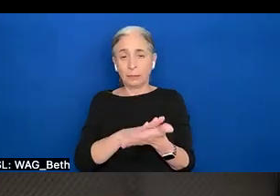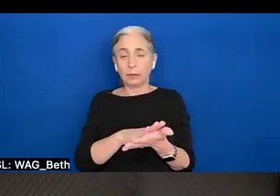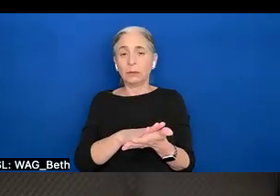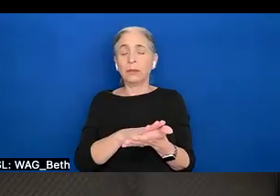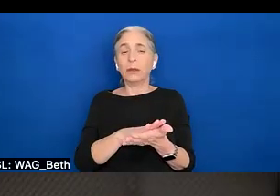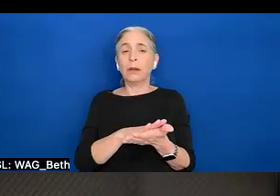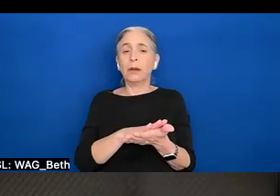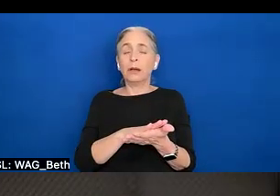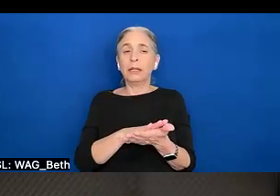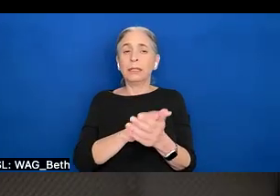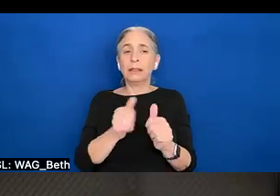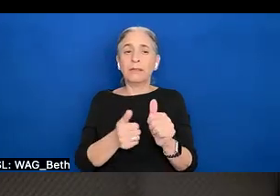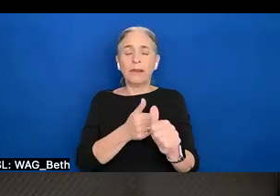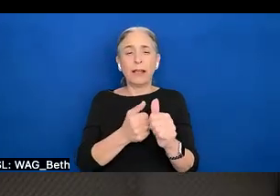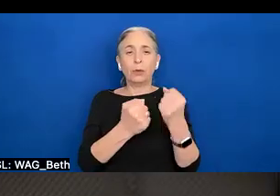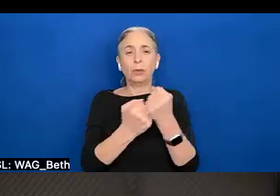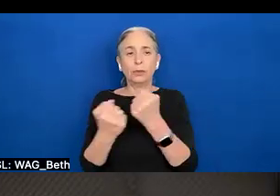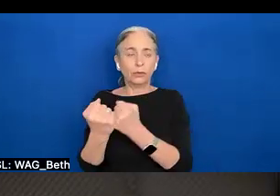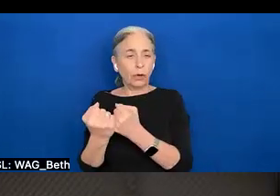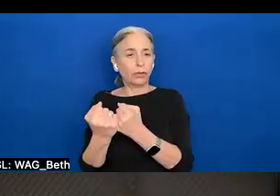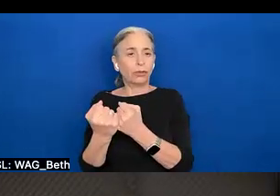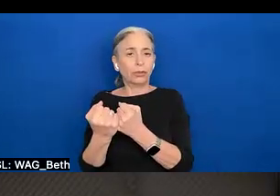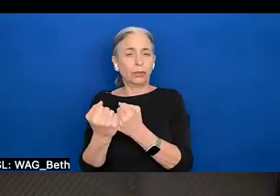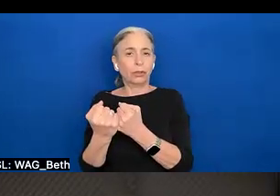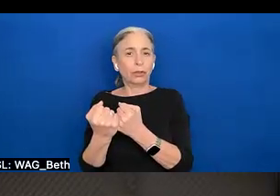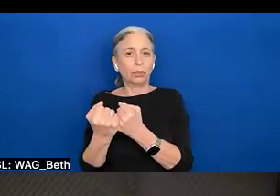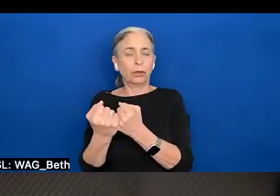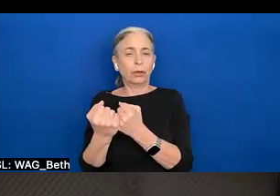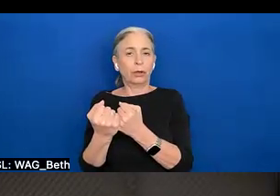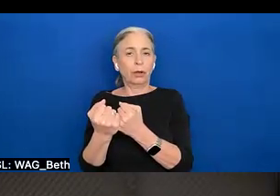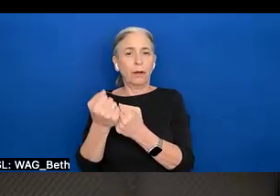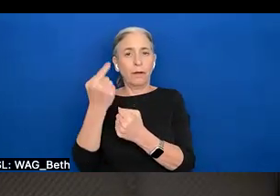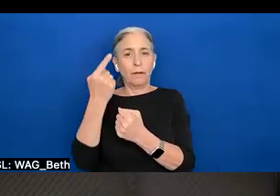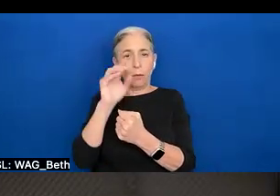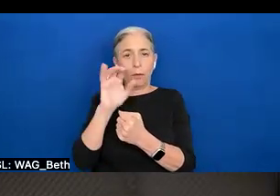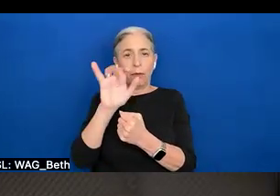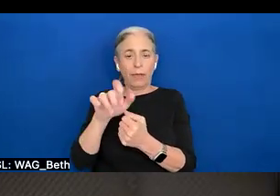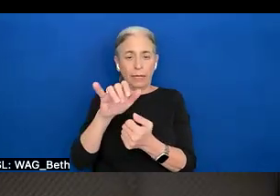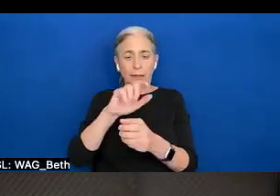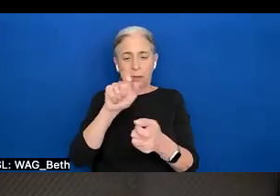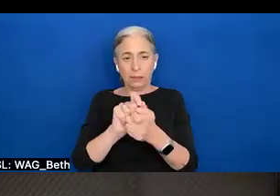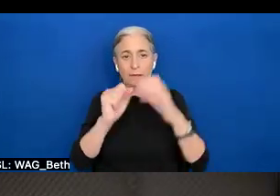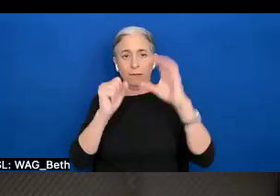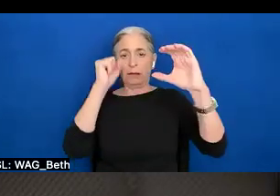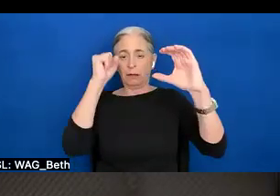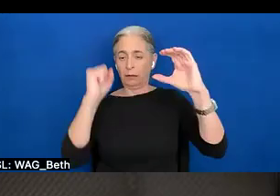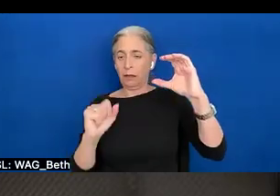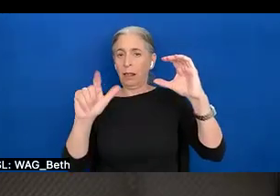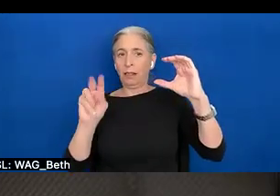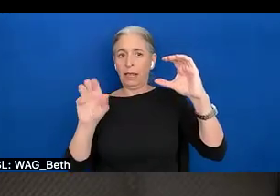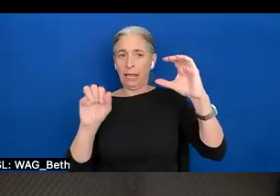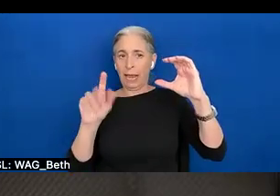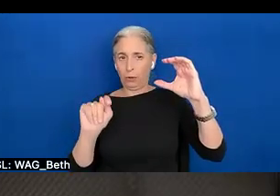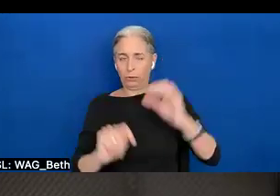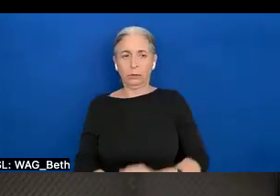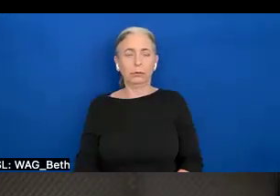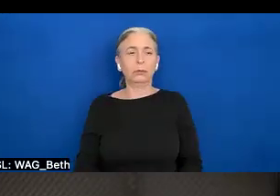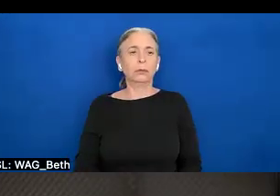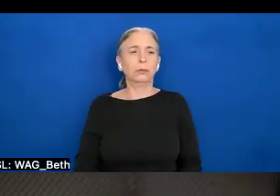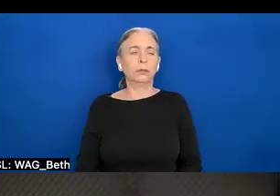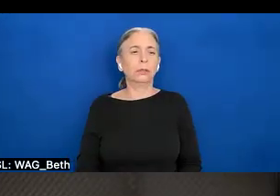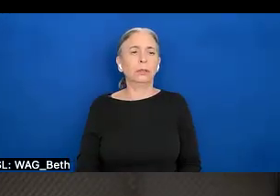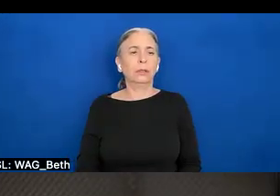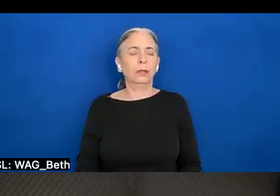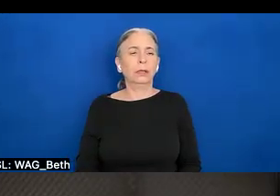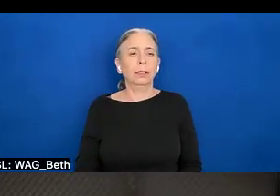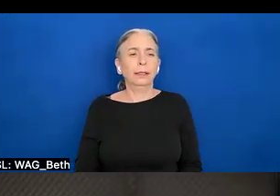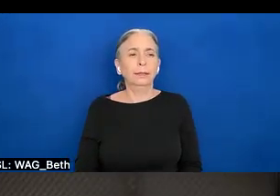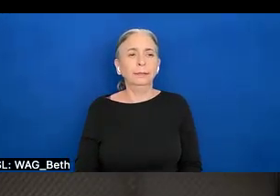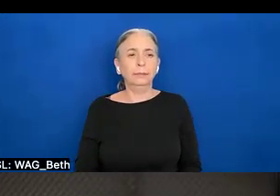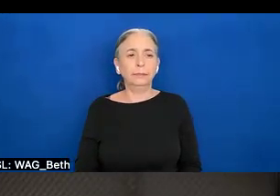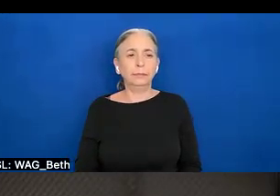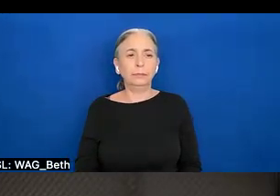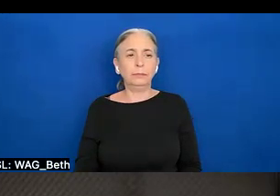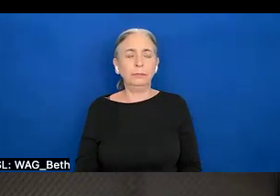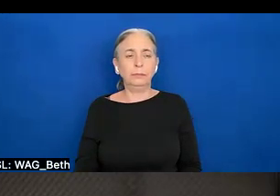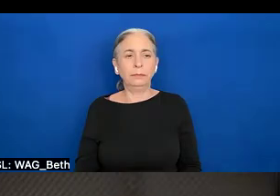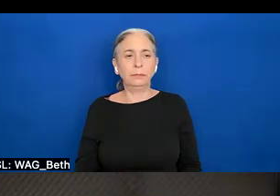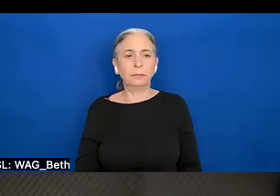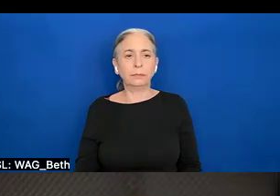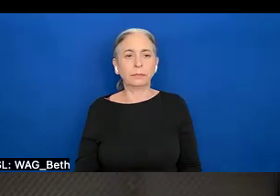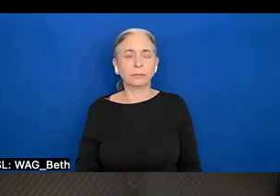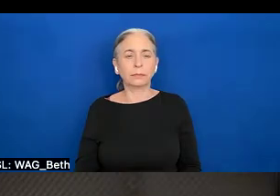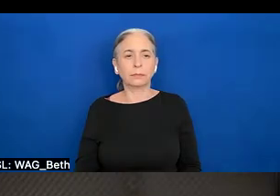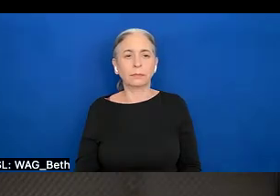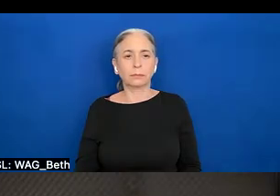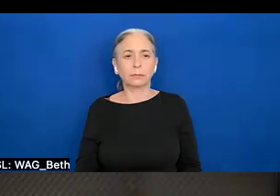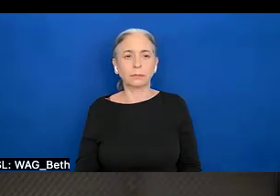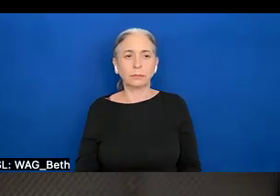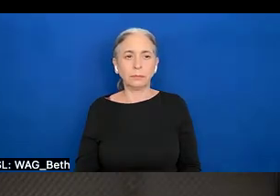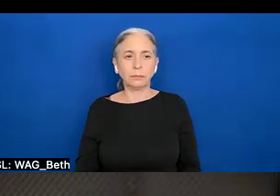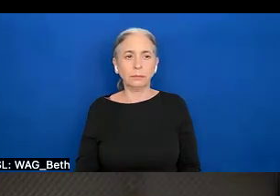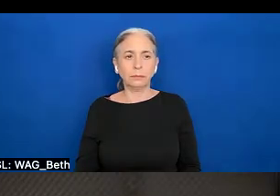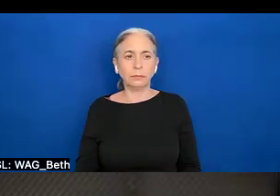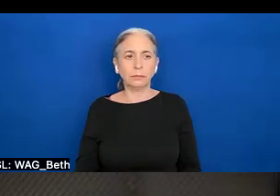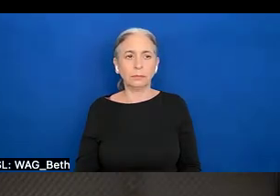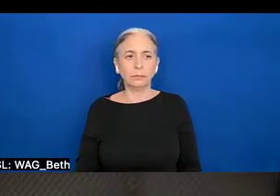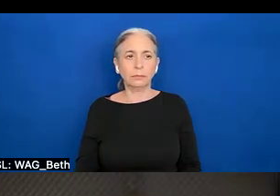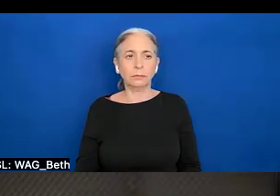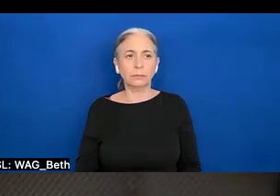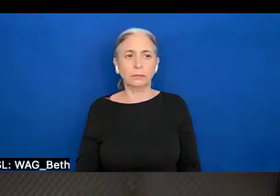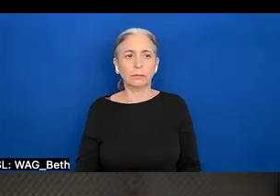And it's following the structure of the layout.